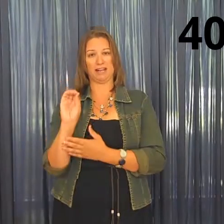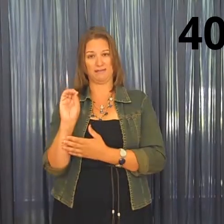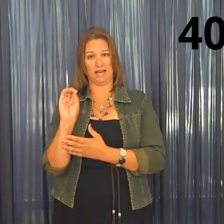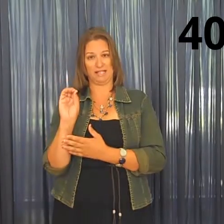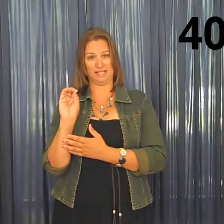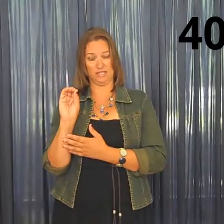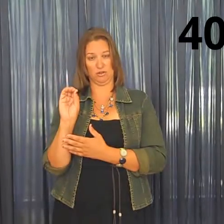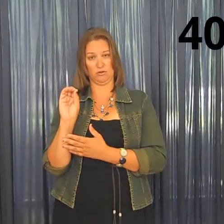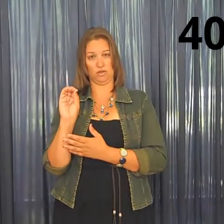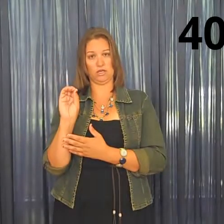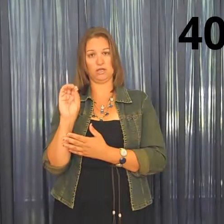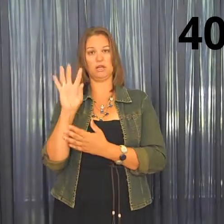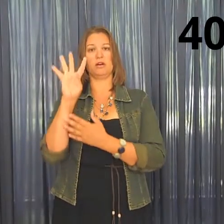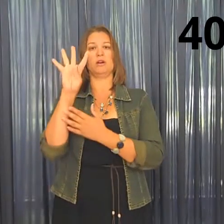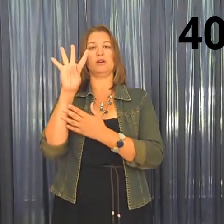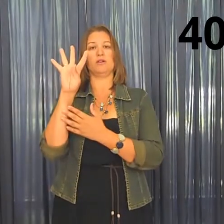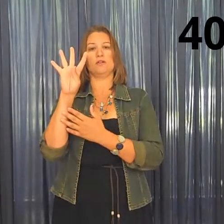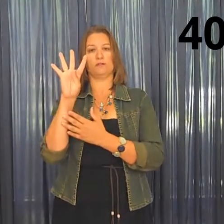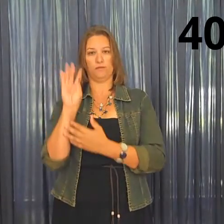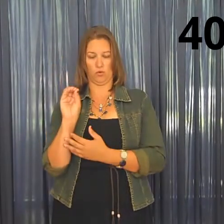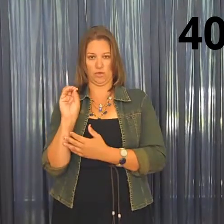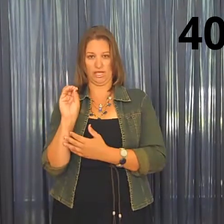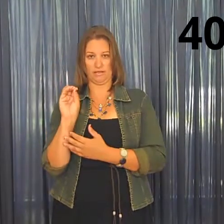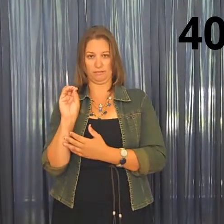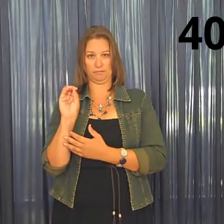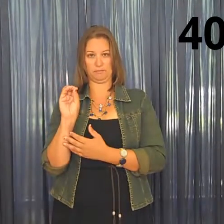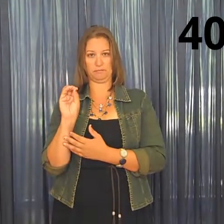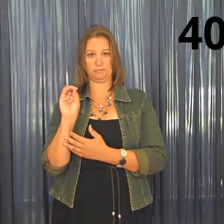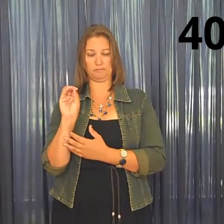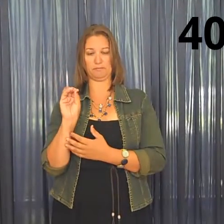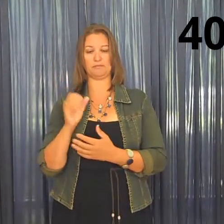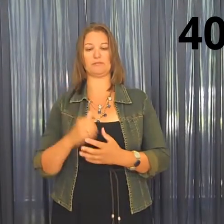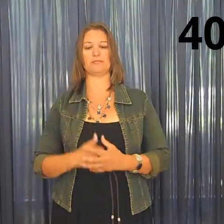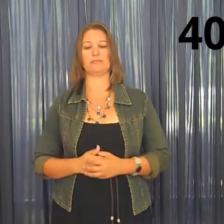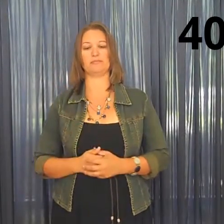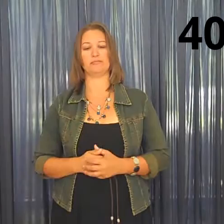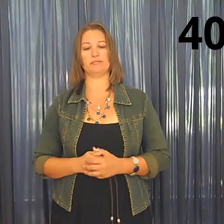modified zero. "40".